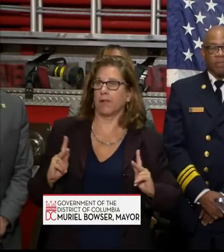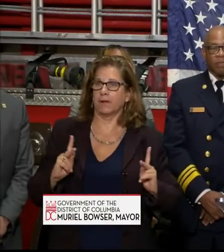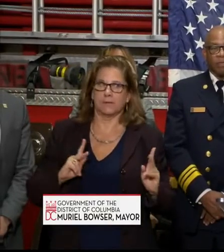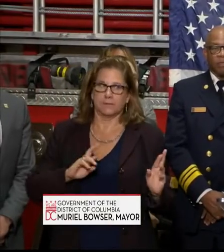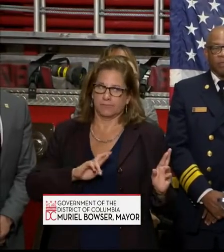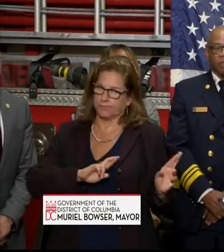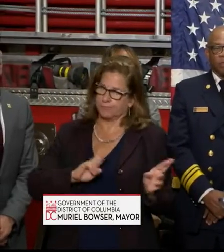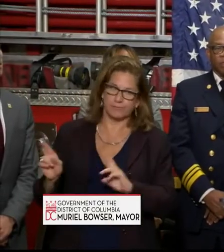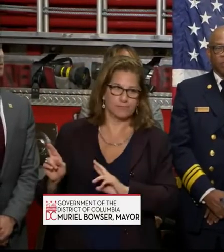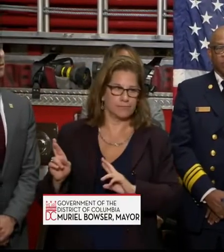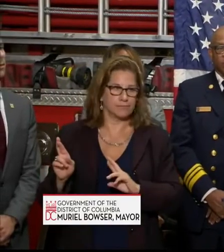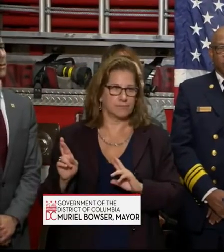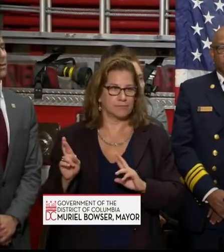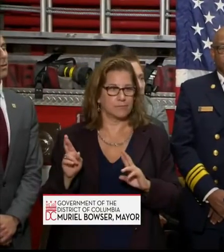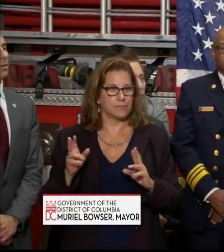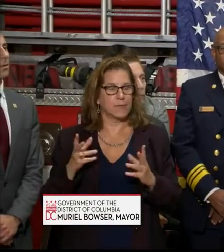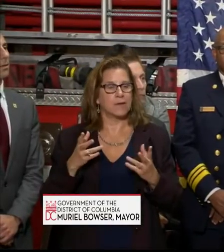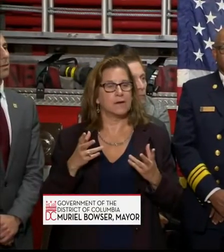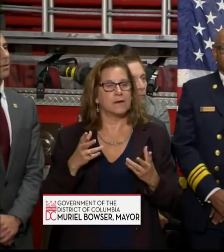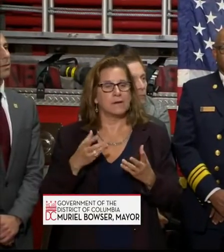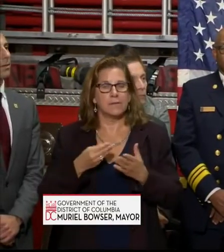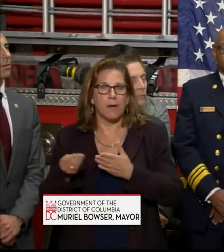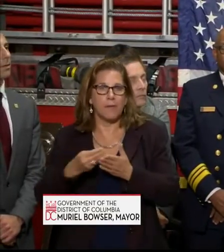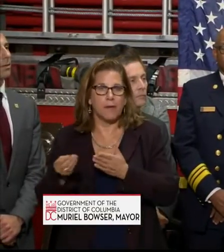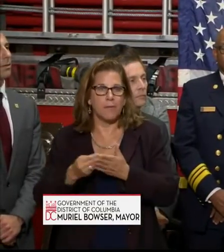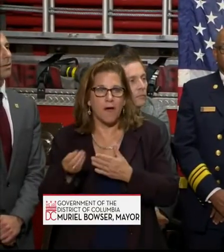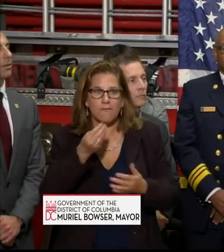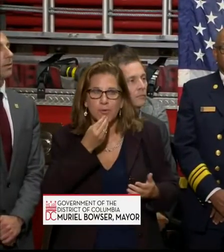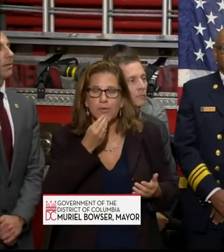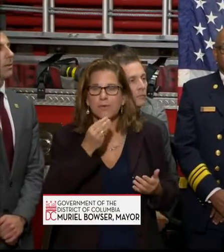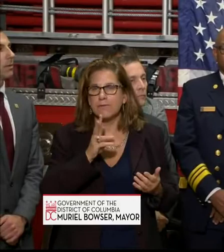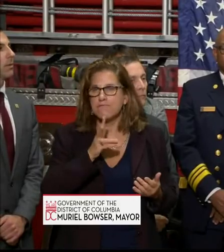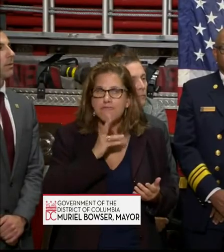GET TO THE GROCERY STORE, MAKE SURE YOU HAVE YOUR MEDICATIONS,